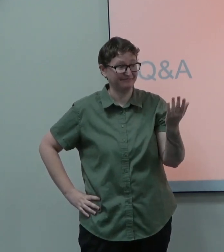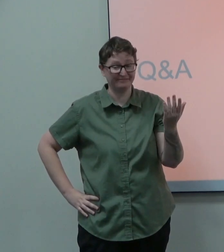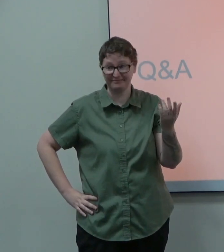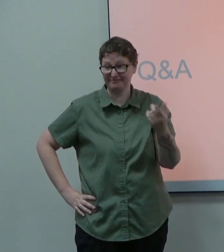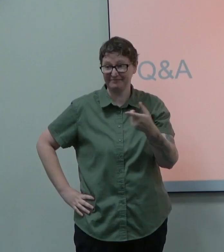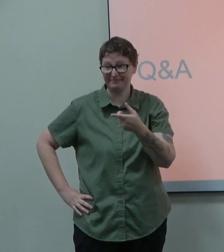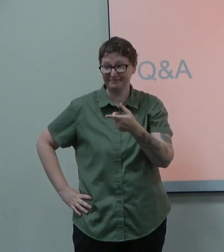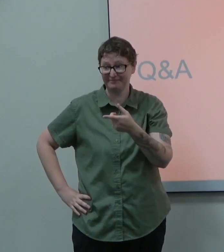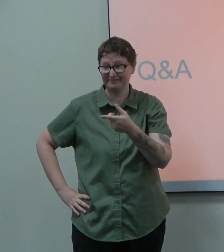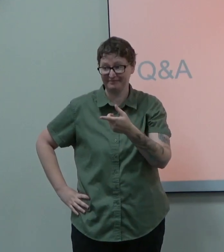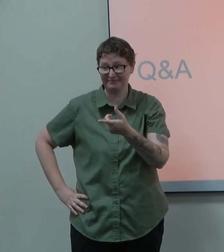Okay.